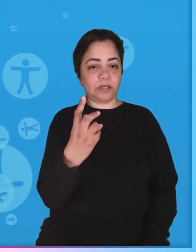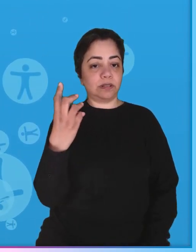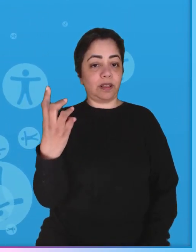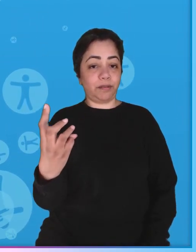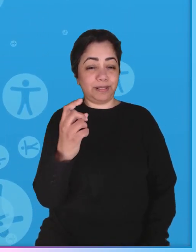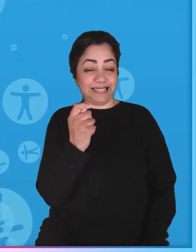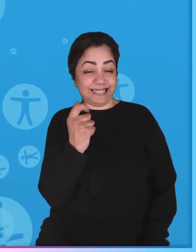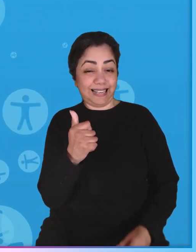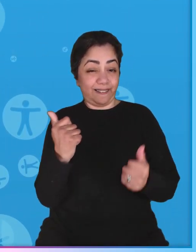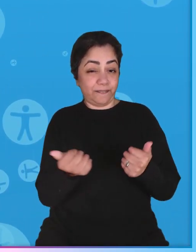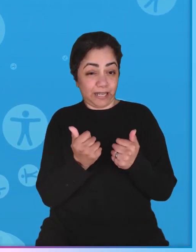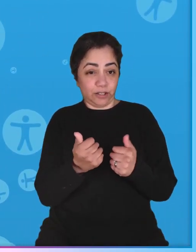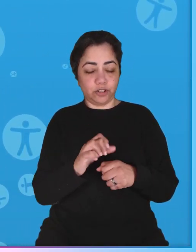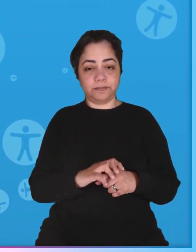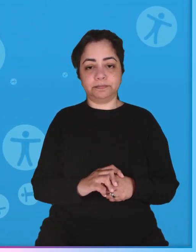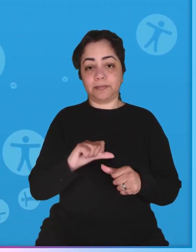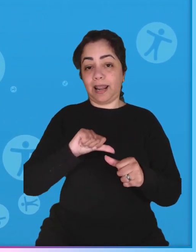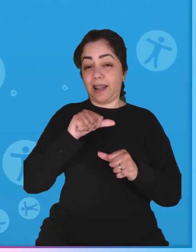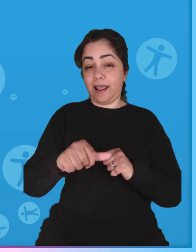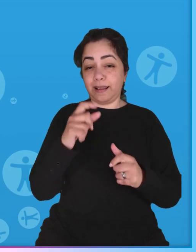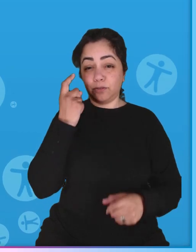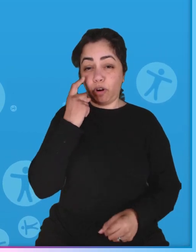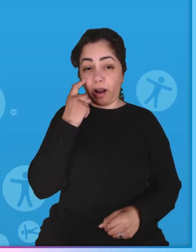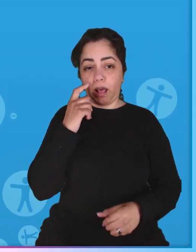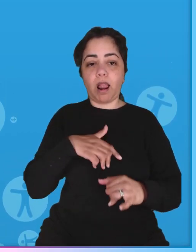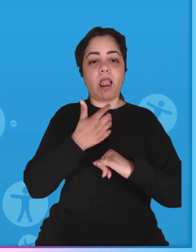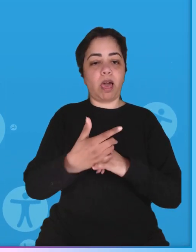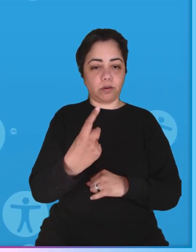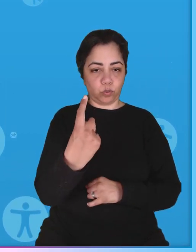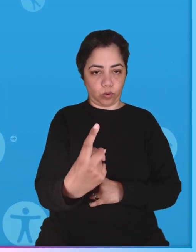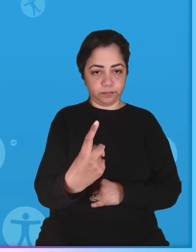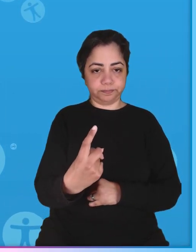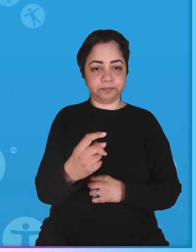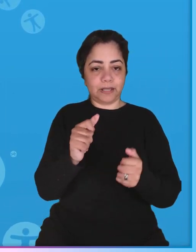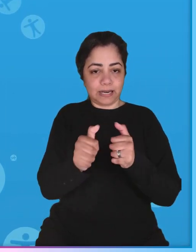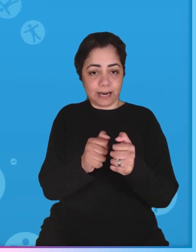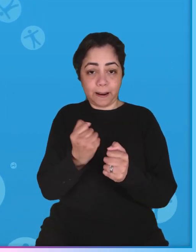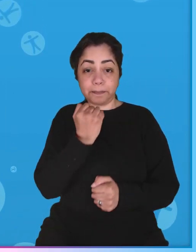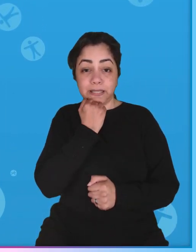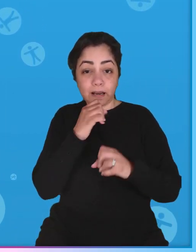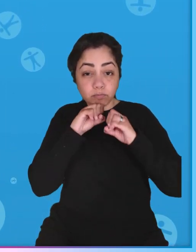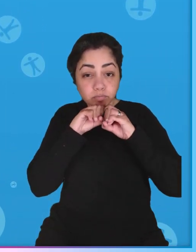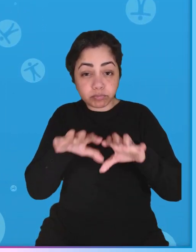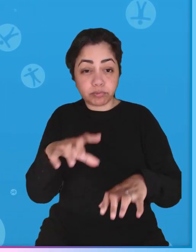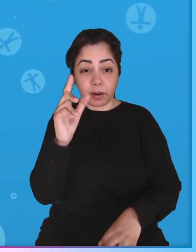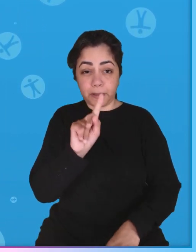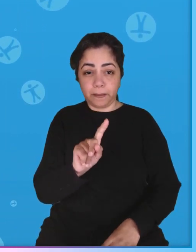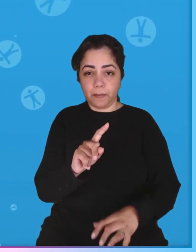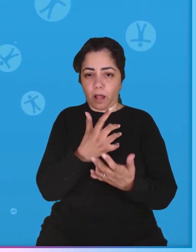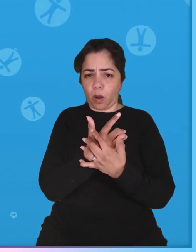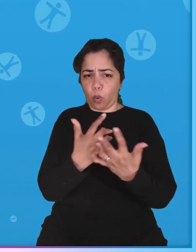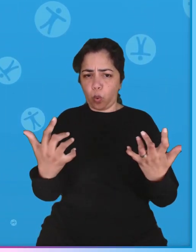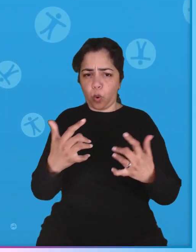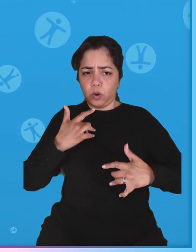with the next trailer being our last one of the day, announcing a release date for a game that a lot of people in the gaming accessibility space